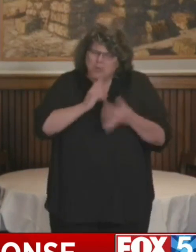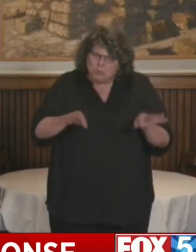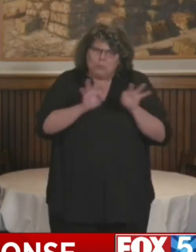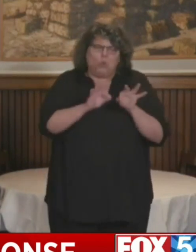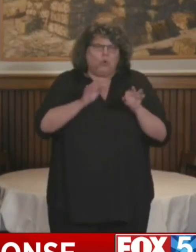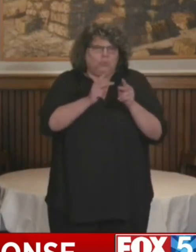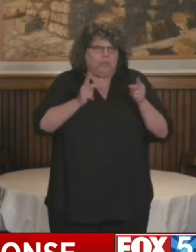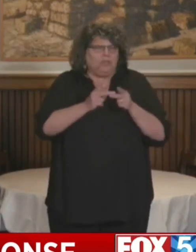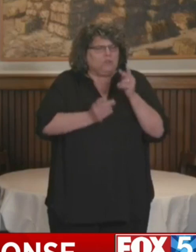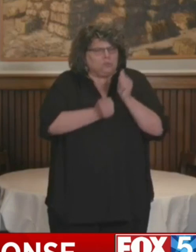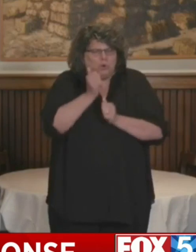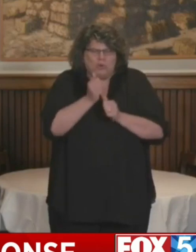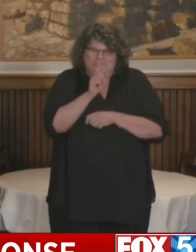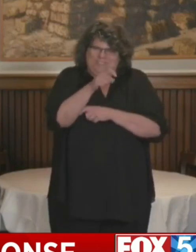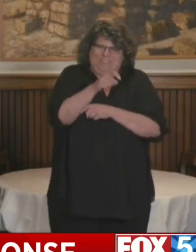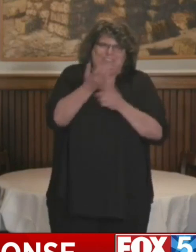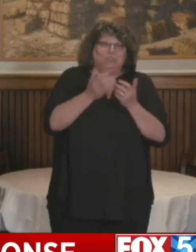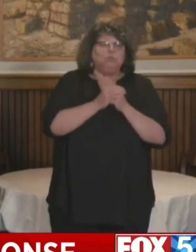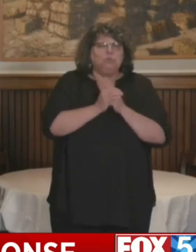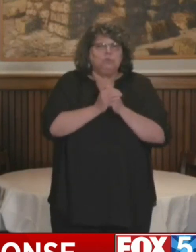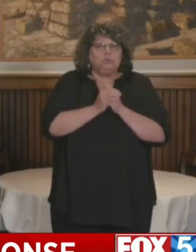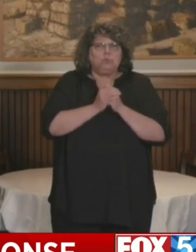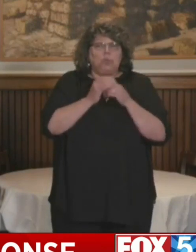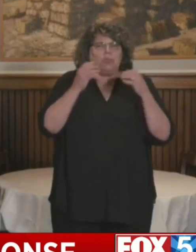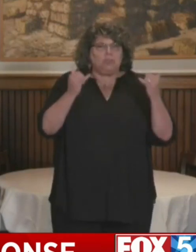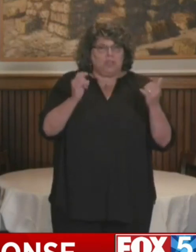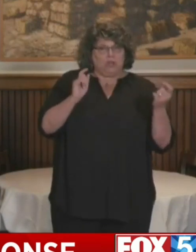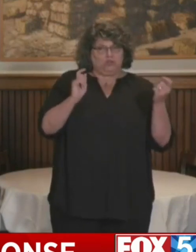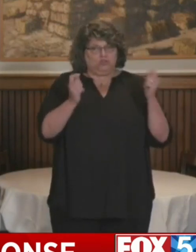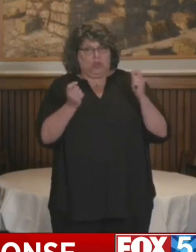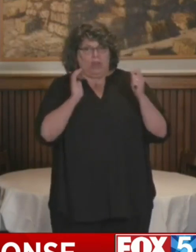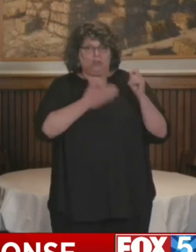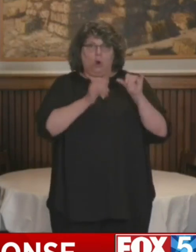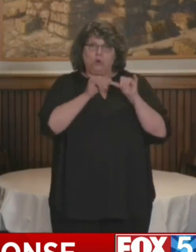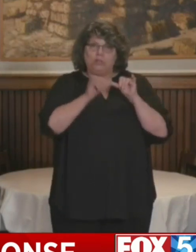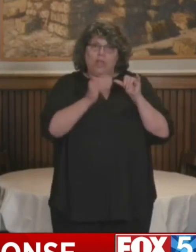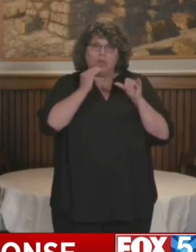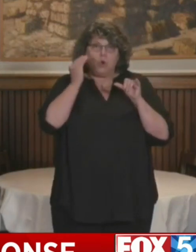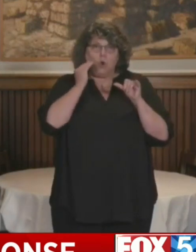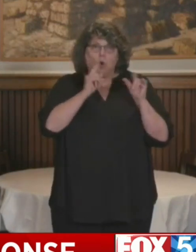IT'S GOING OUT AS QUICKLY AS WE CAN GET IT OUT AND IT'S GOING OUT IN THE CRITICAL